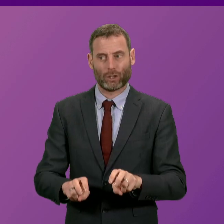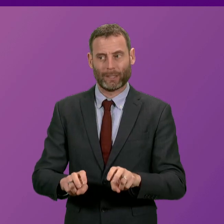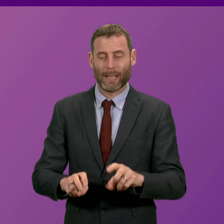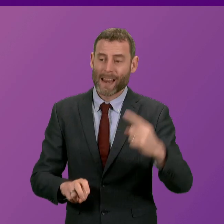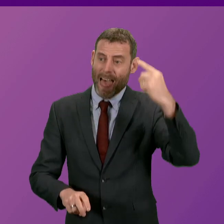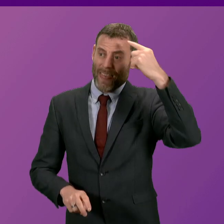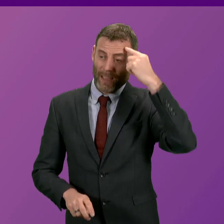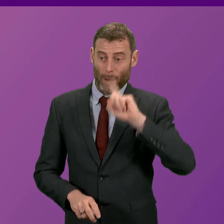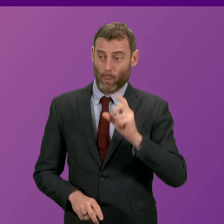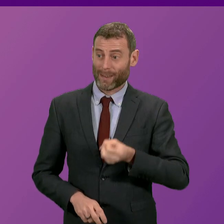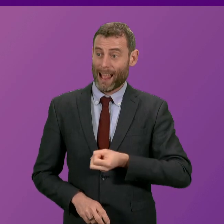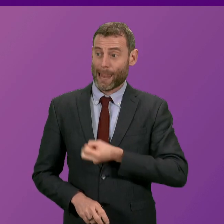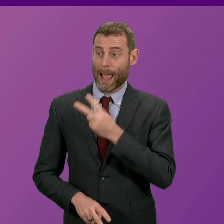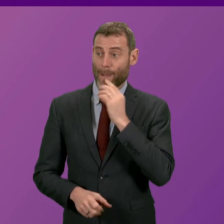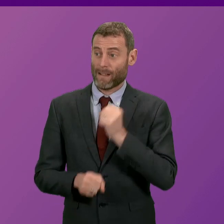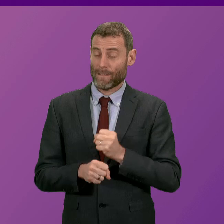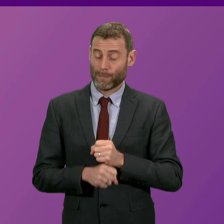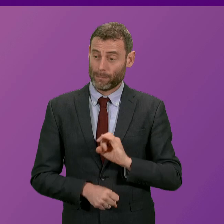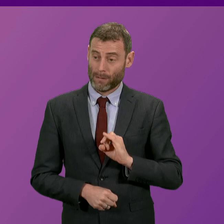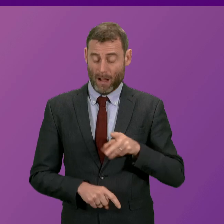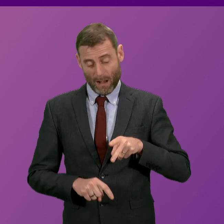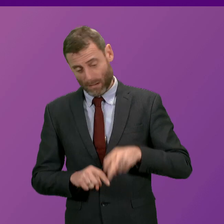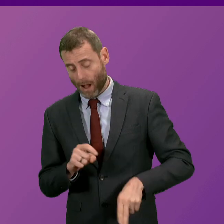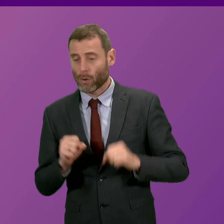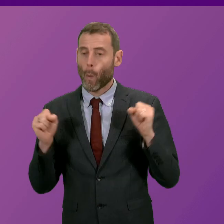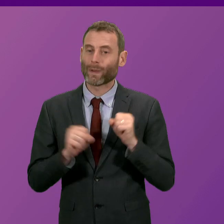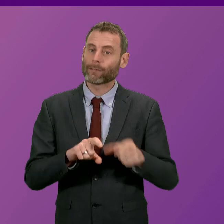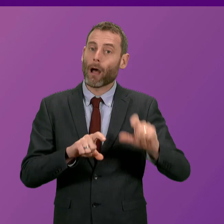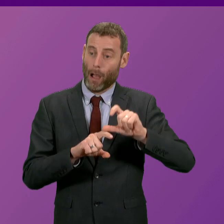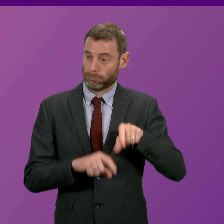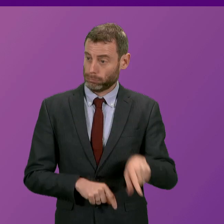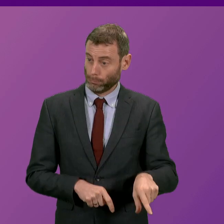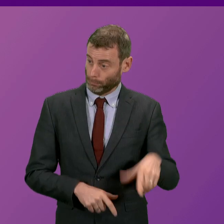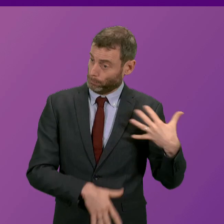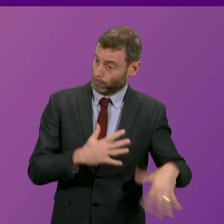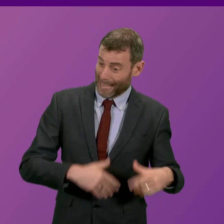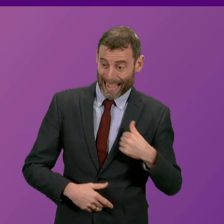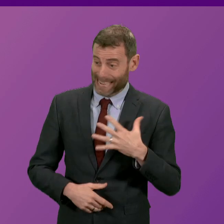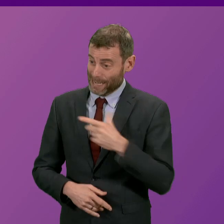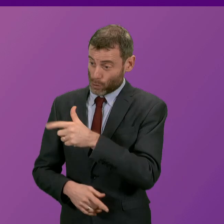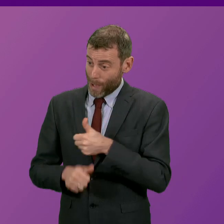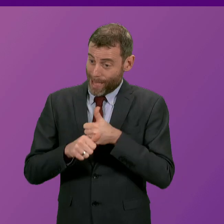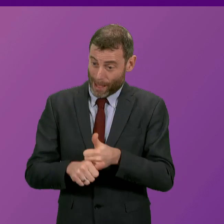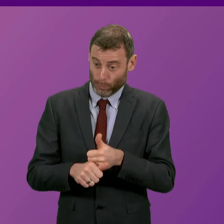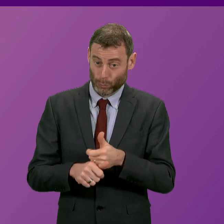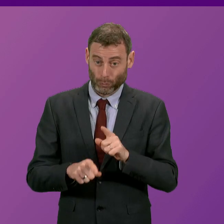Government’s winter fuel payment cuts and erase the two-child limit. Mr Sarwar should